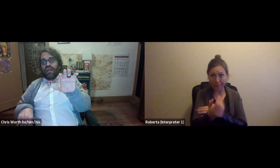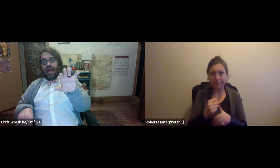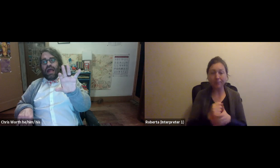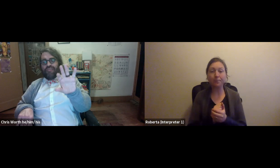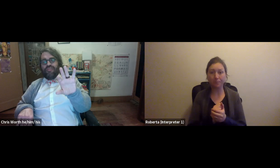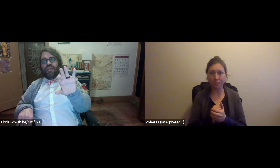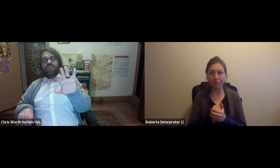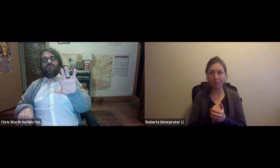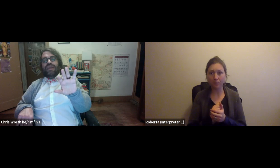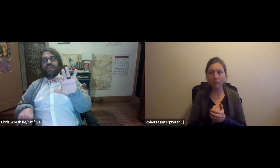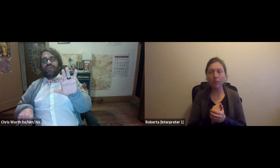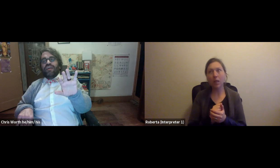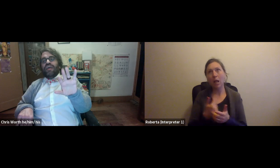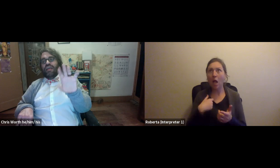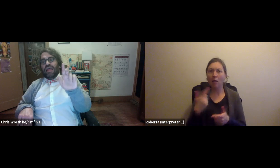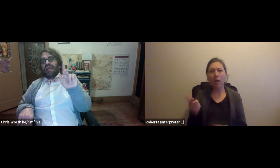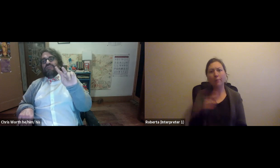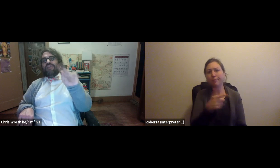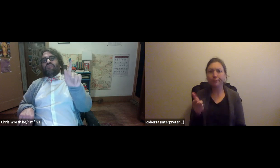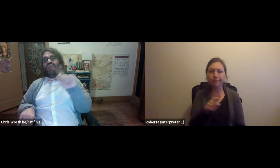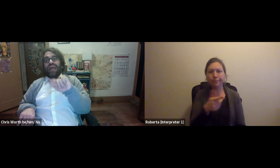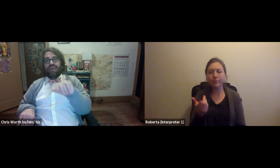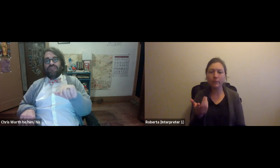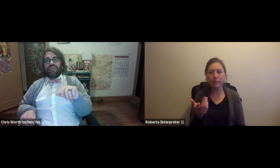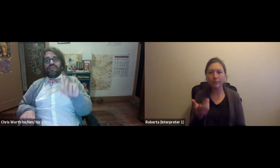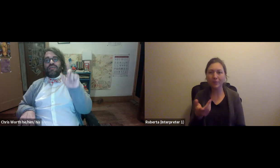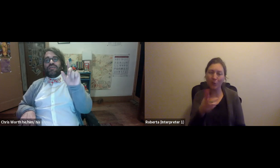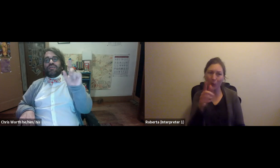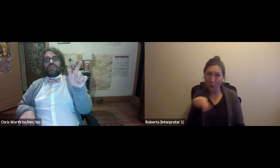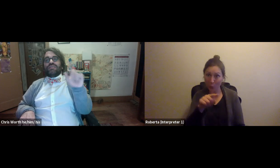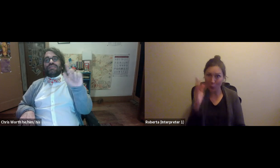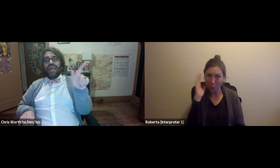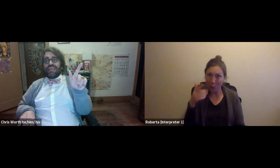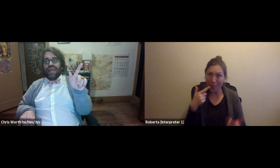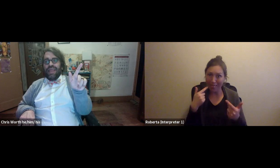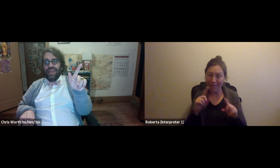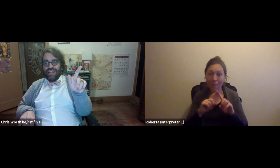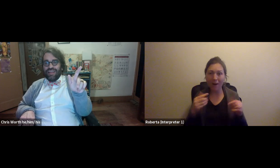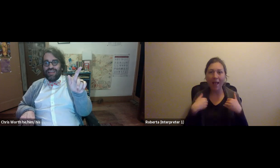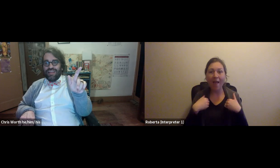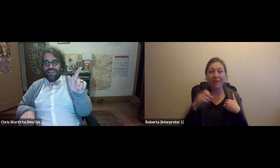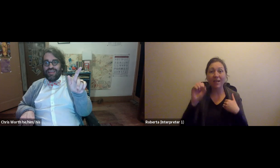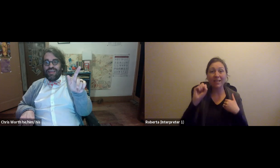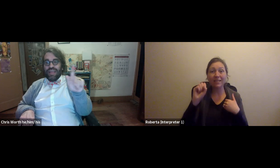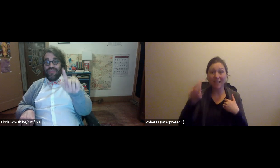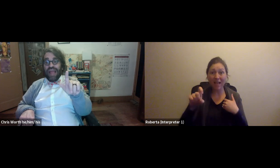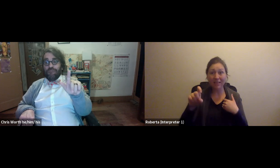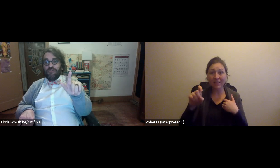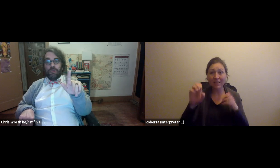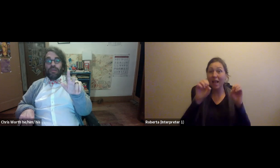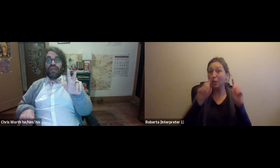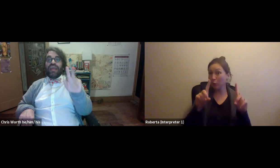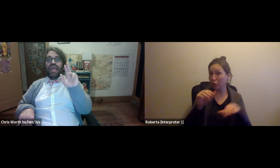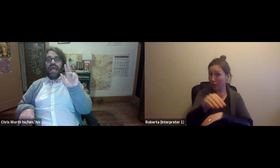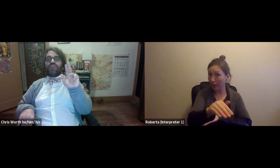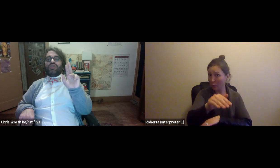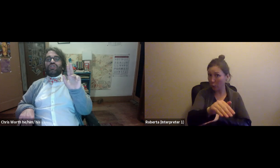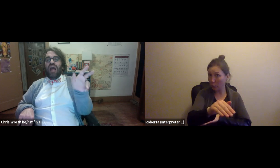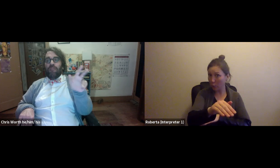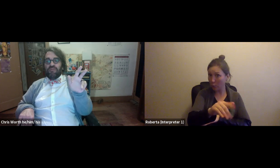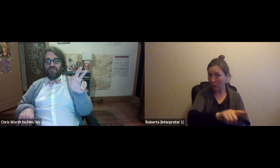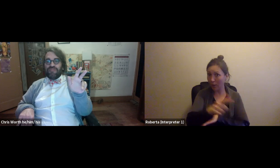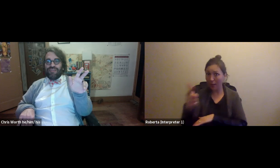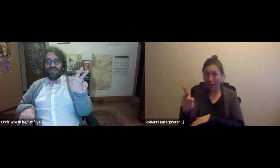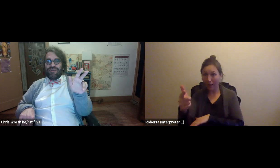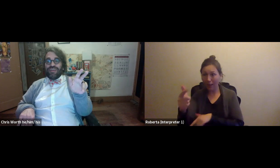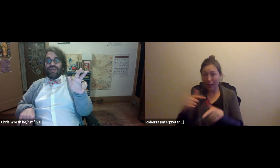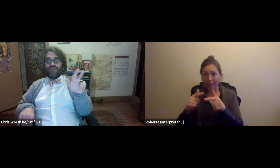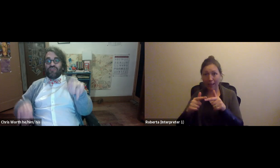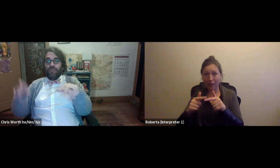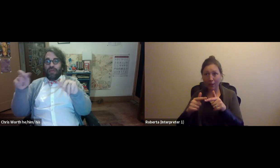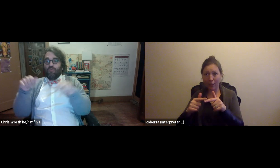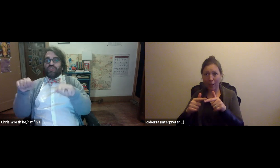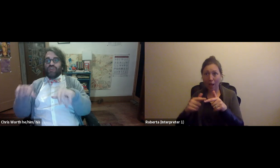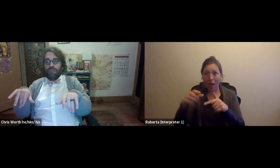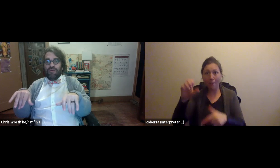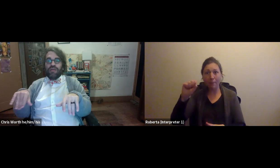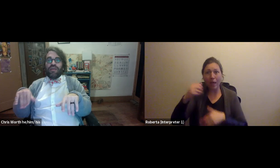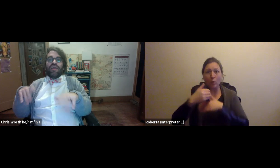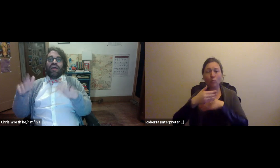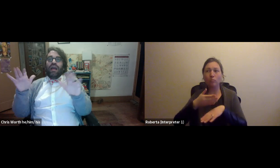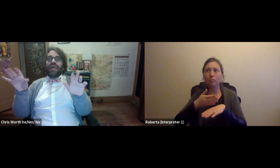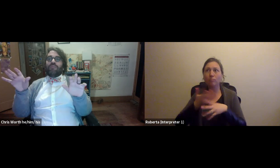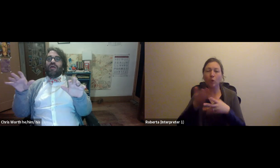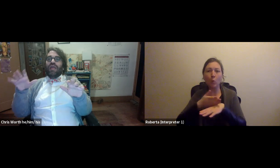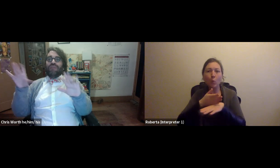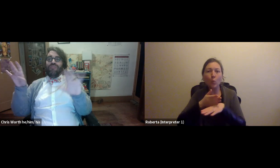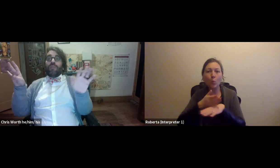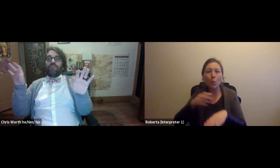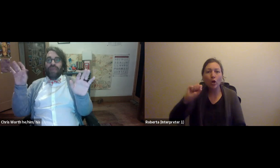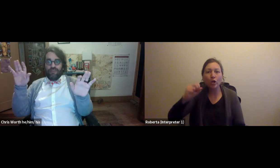I OS CIL lated between sex ed in the afternoon and shop, like wood shop. Even though I'm a painter,